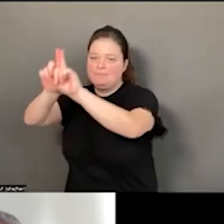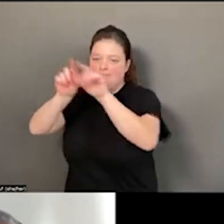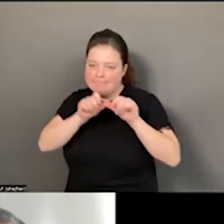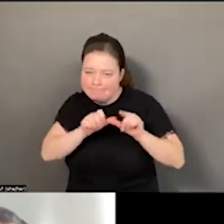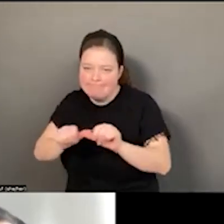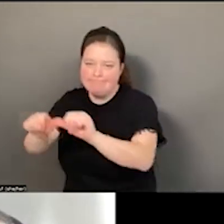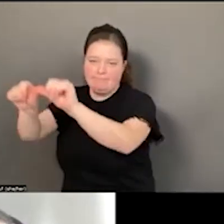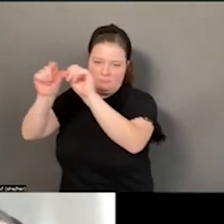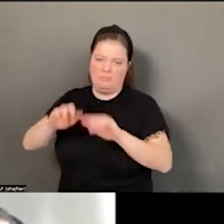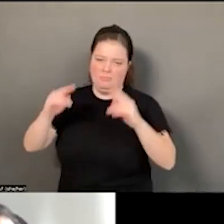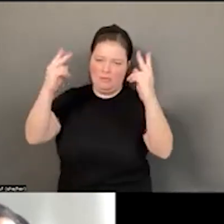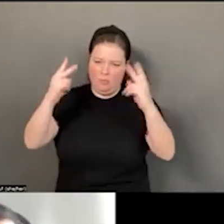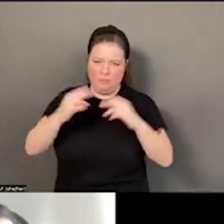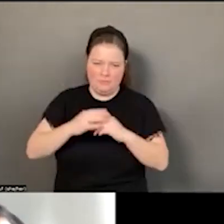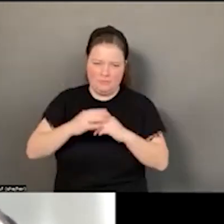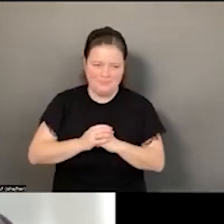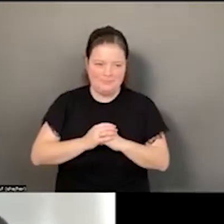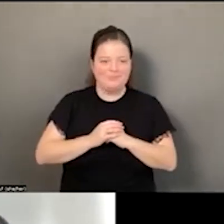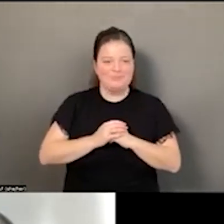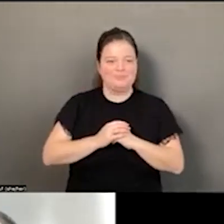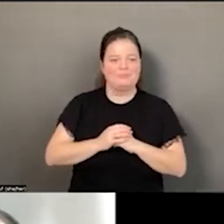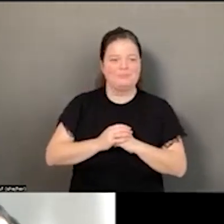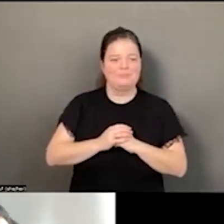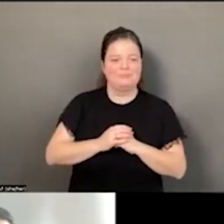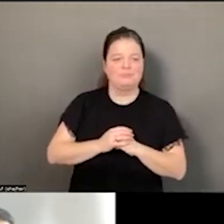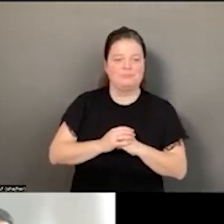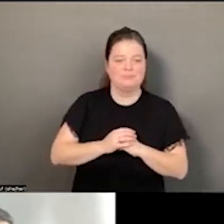again, I think it will not be me if I don't mention standards.